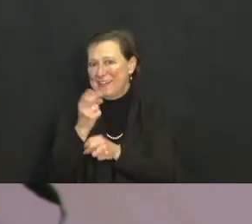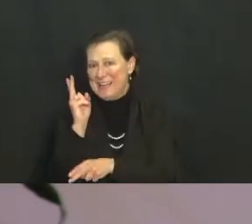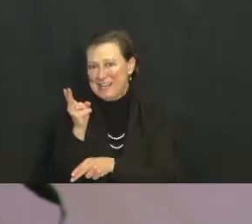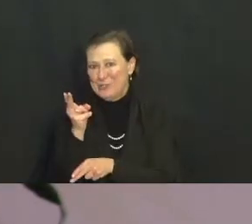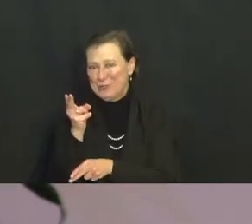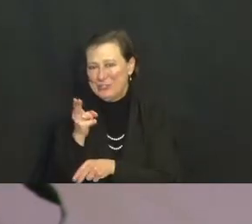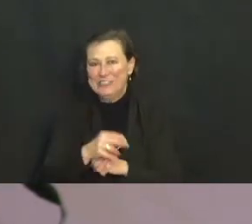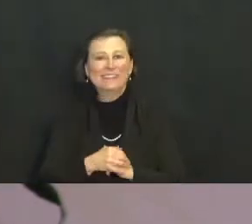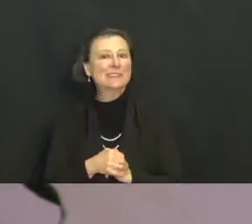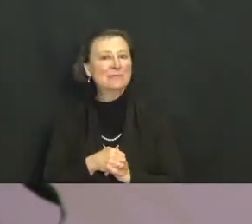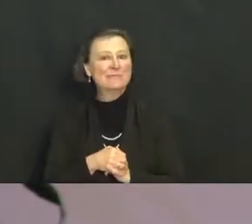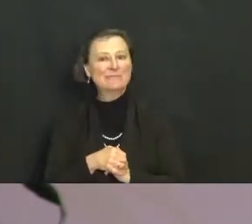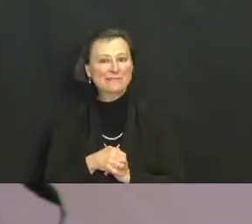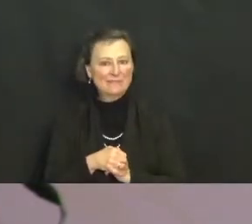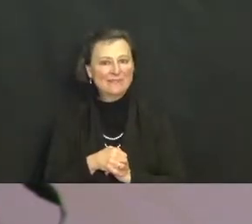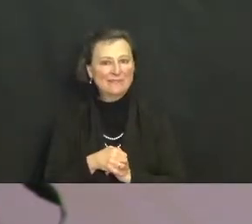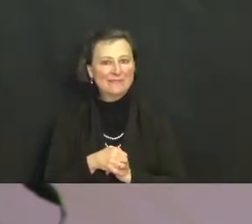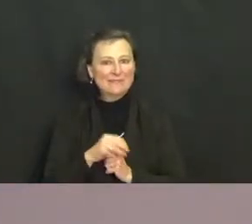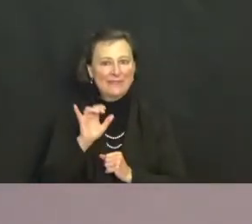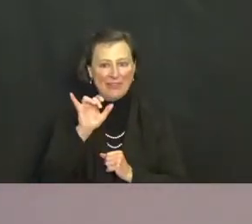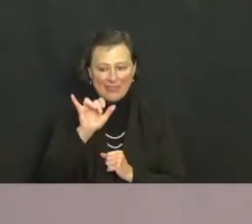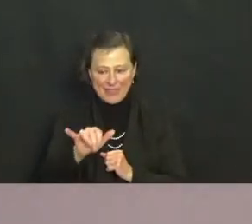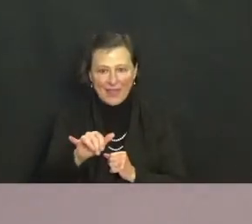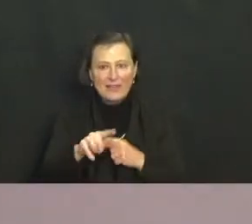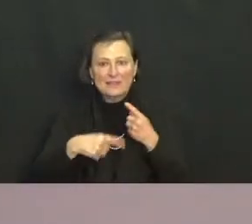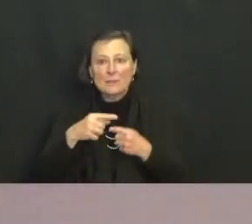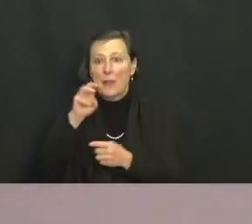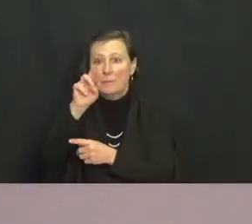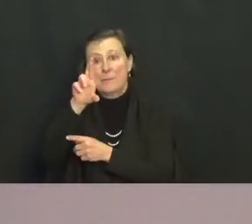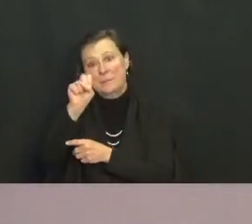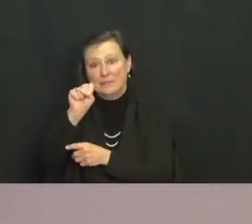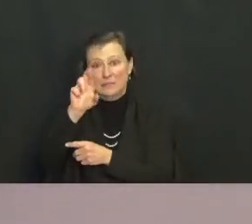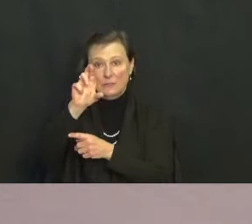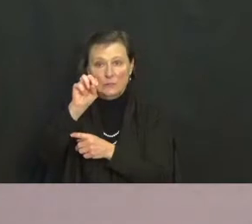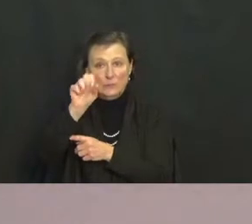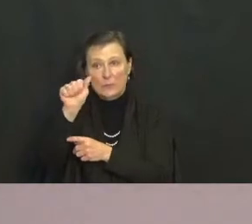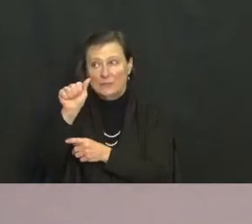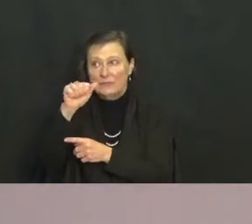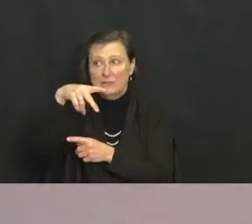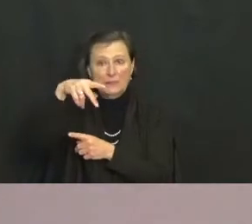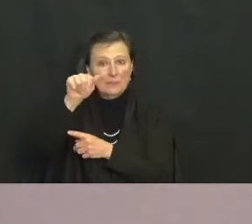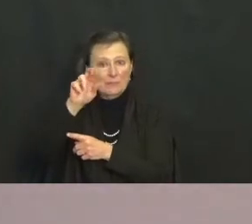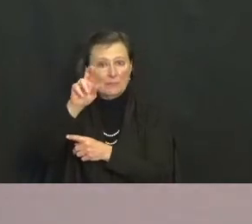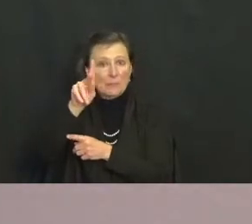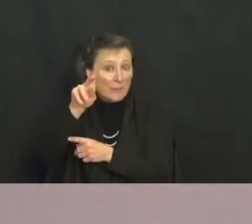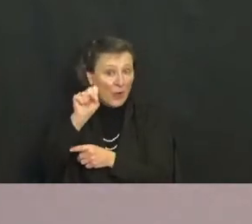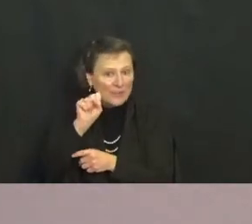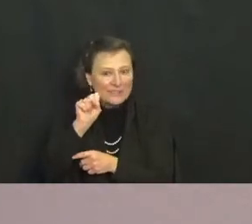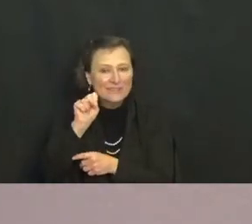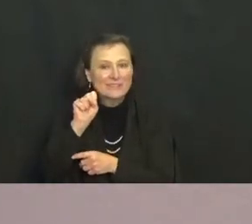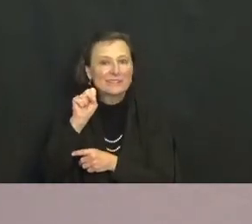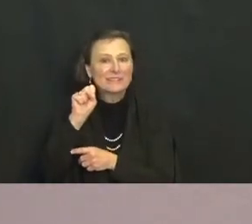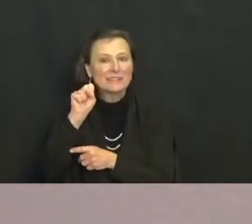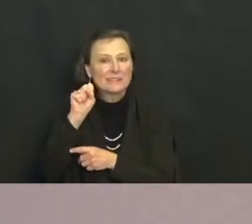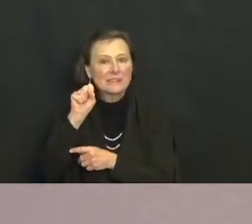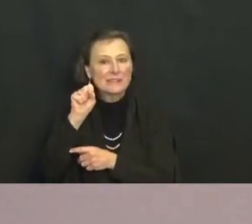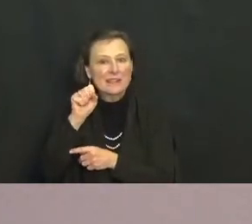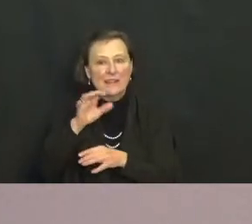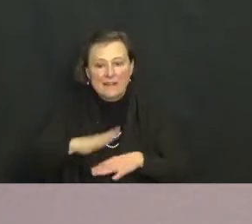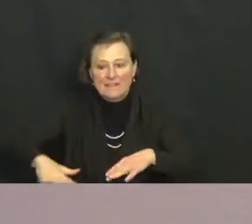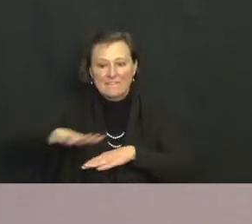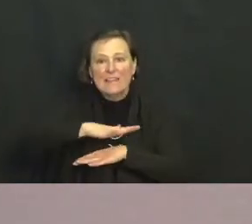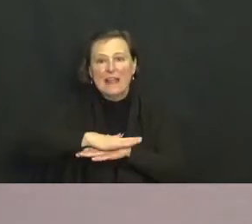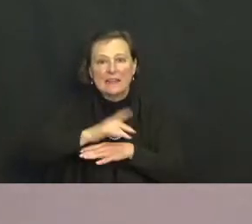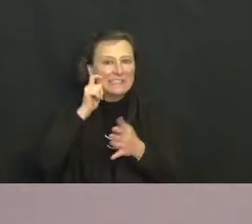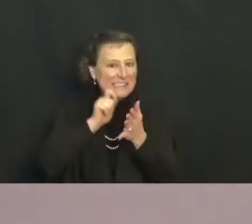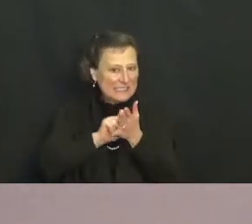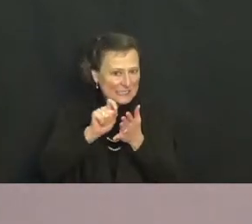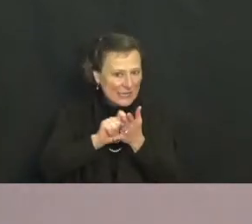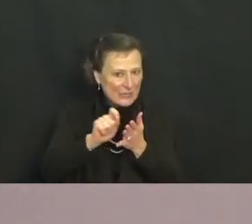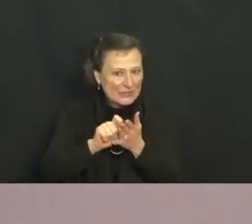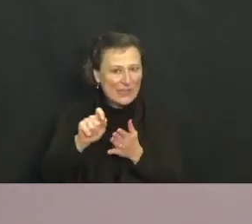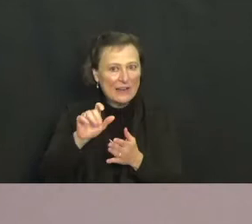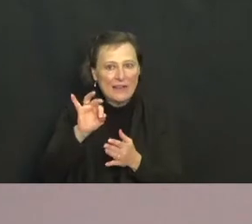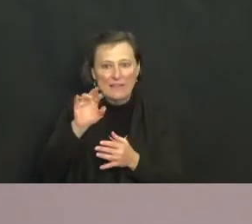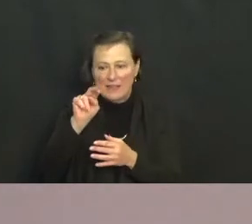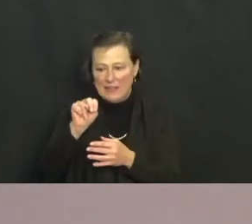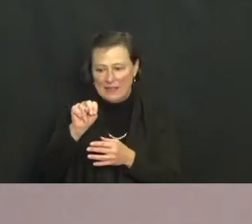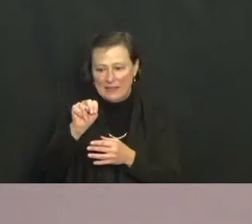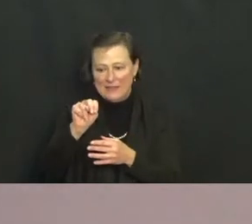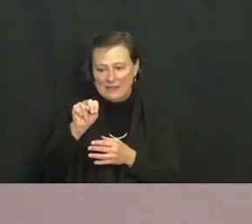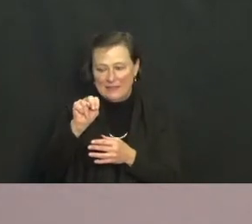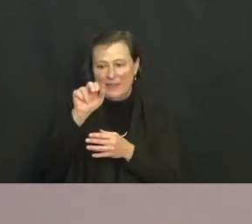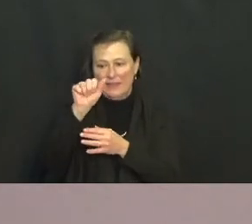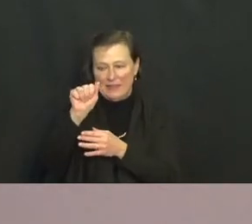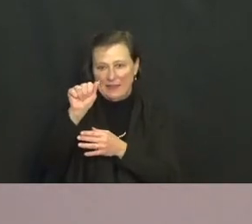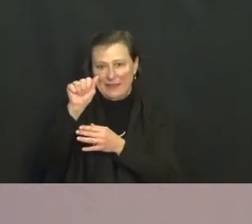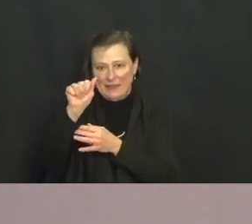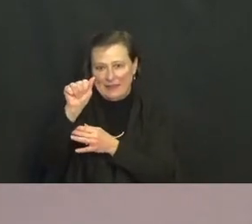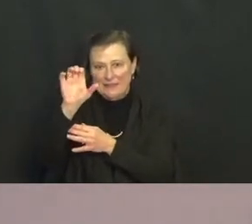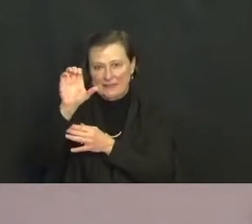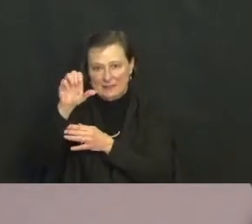This is about Mrs. Rosa Parks, who was also the field secretary of the NAACP.